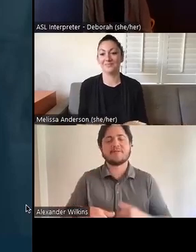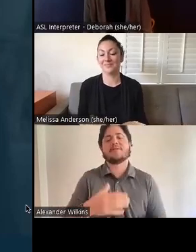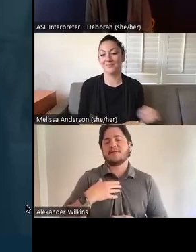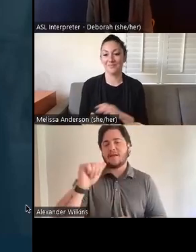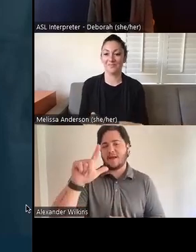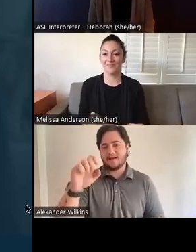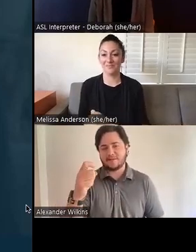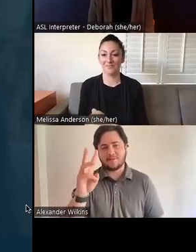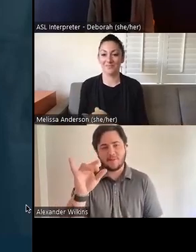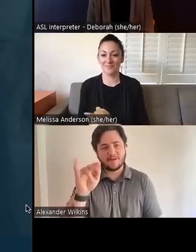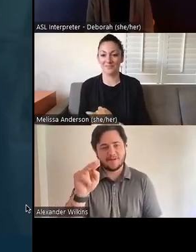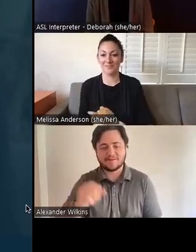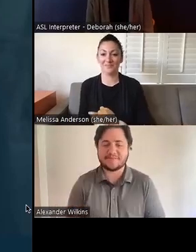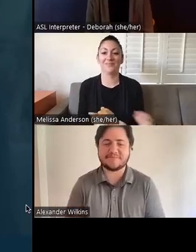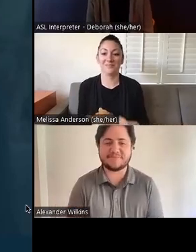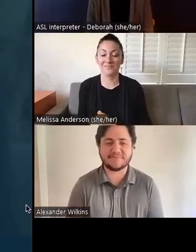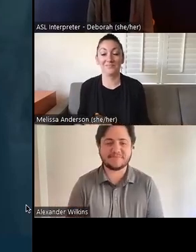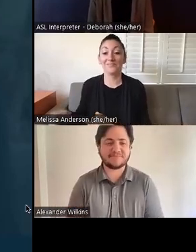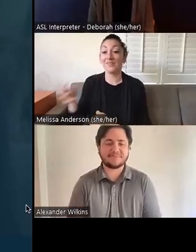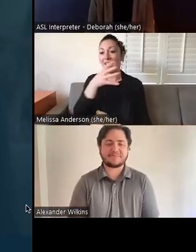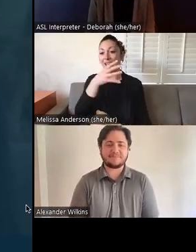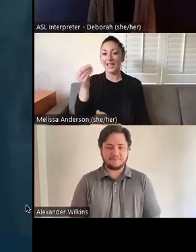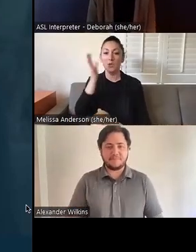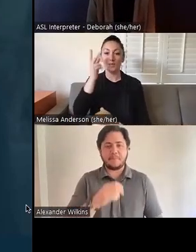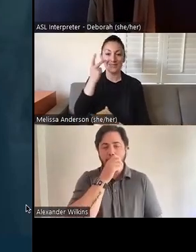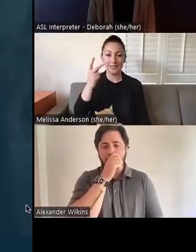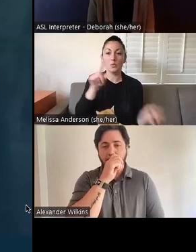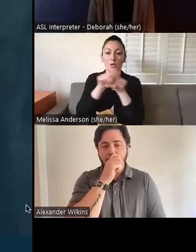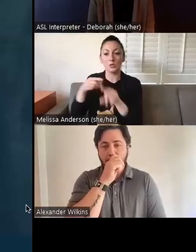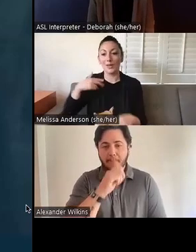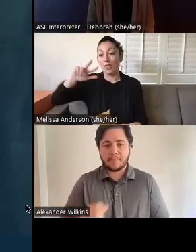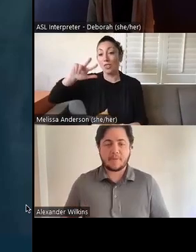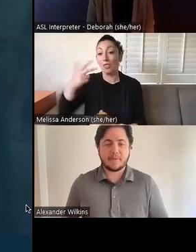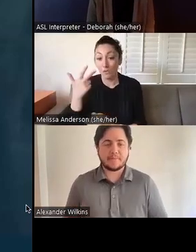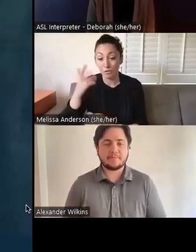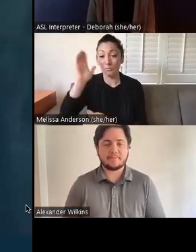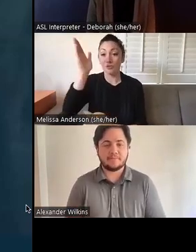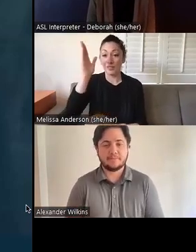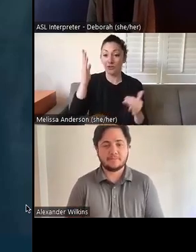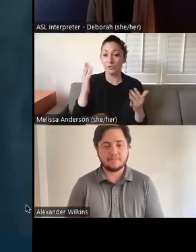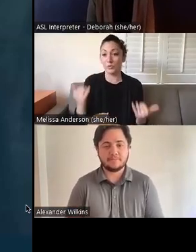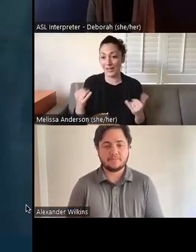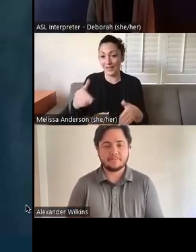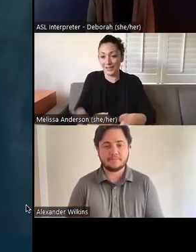you so much for your warm introduction. My name is Alex Wilkins. And you will see that we also have a